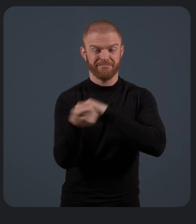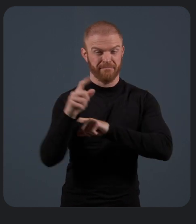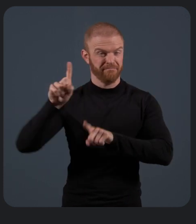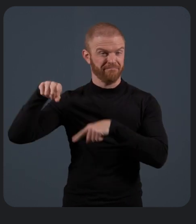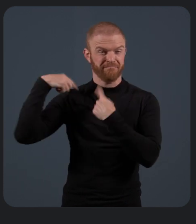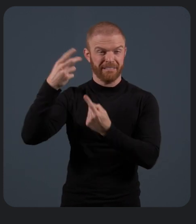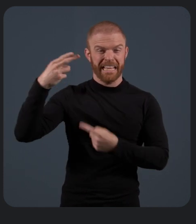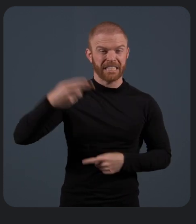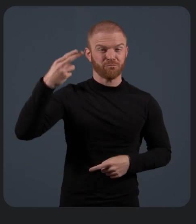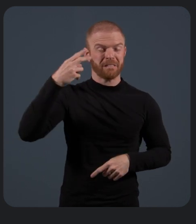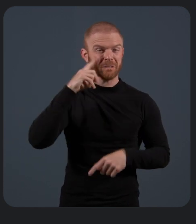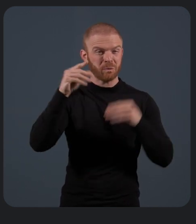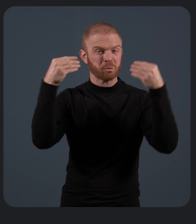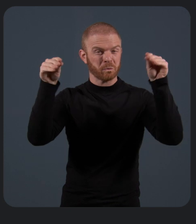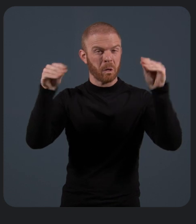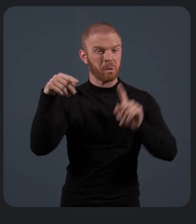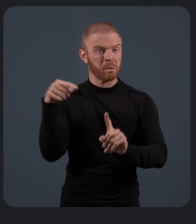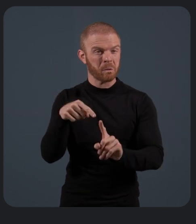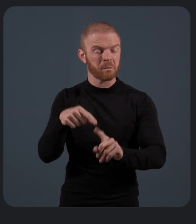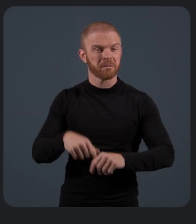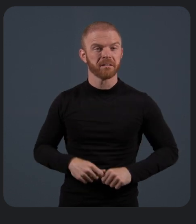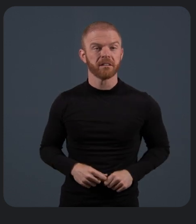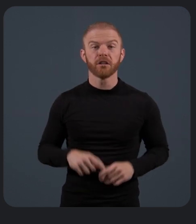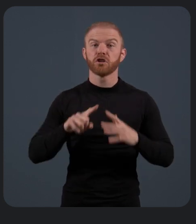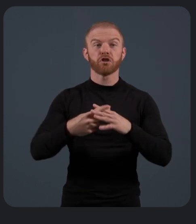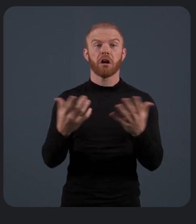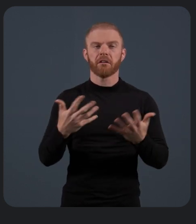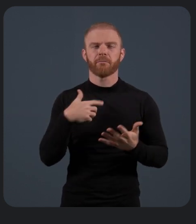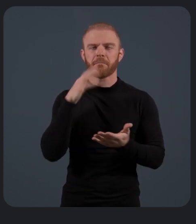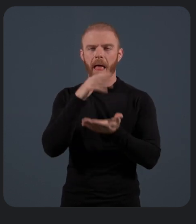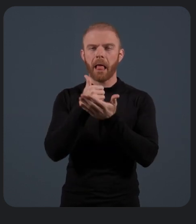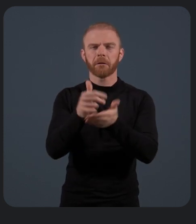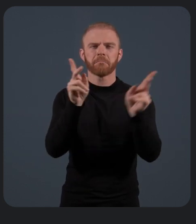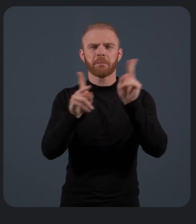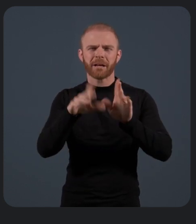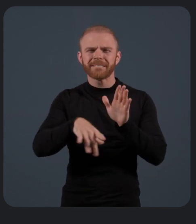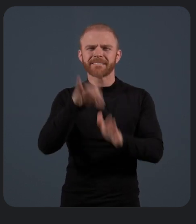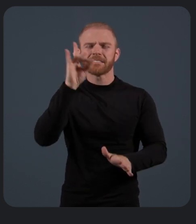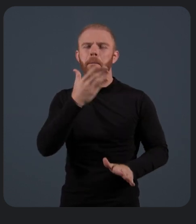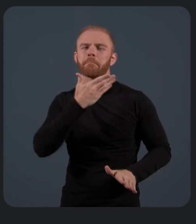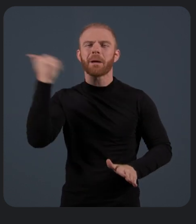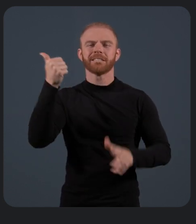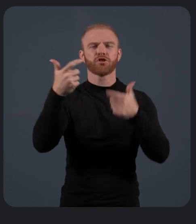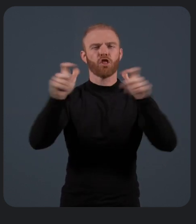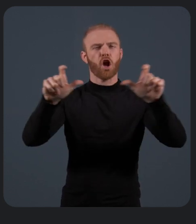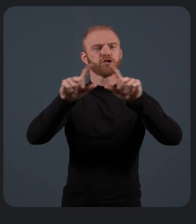ever for the store. To start, we're going to help people find the best large-screen optimized apps